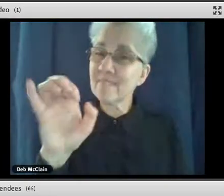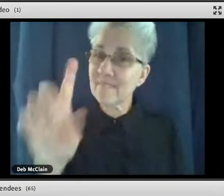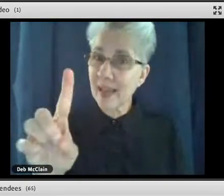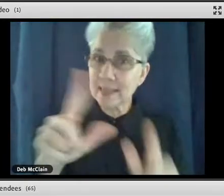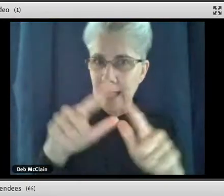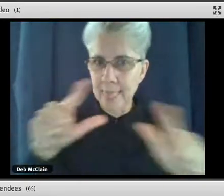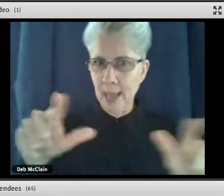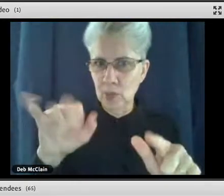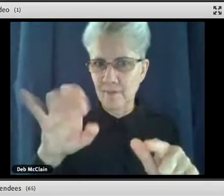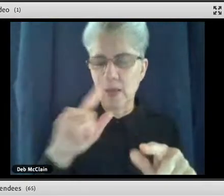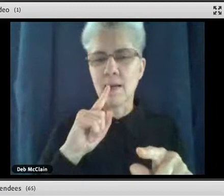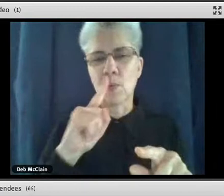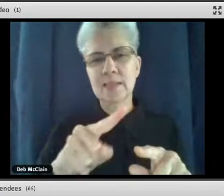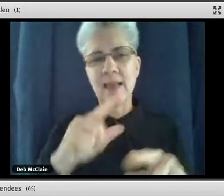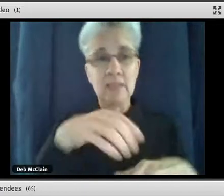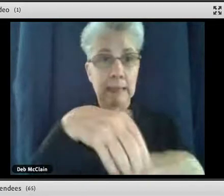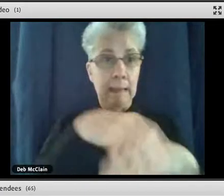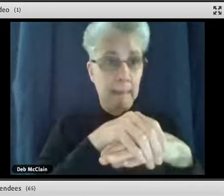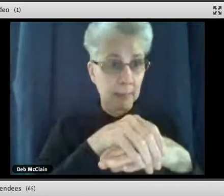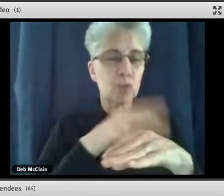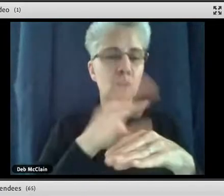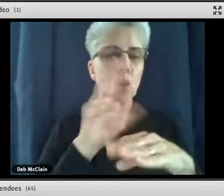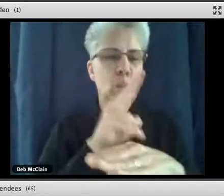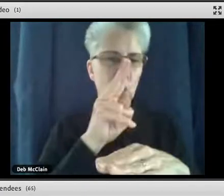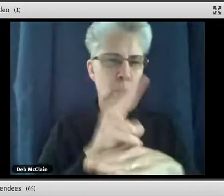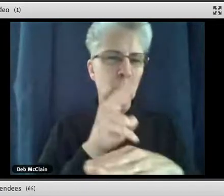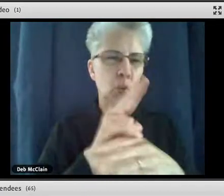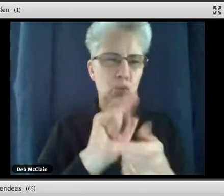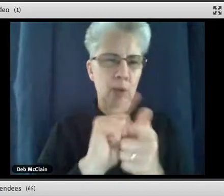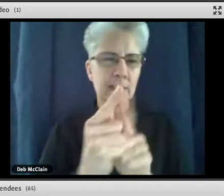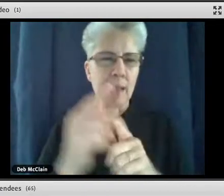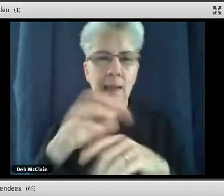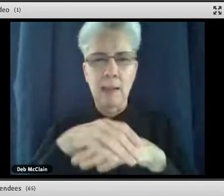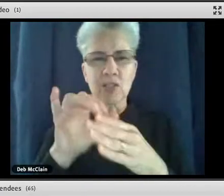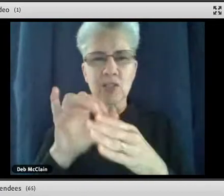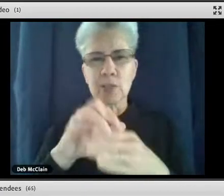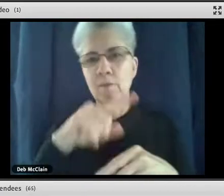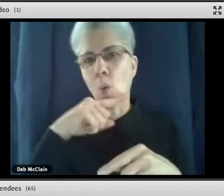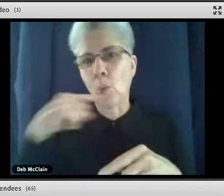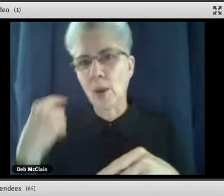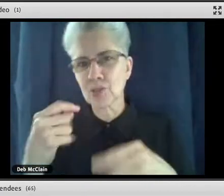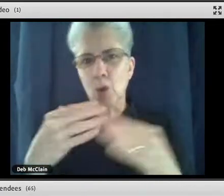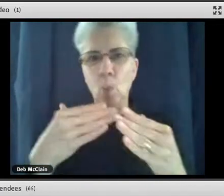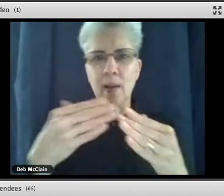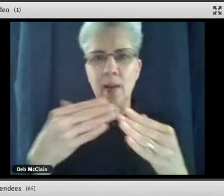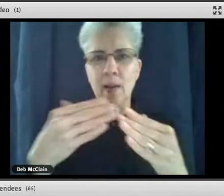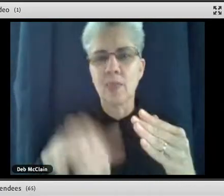That it was originally in, yeah, but for the fixed field, this language fixed field, I would say if it's in English, it was translated --